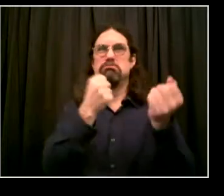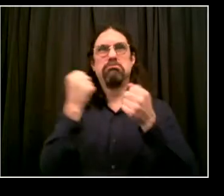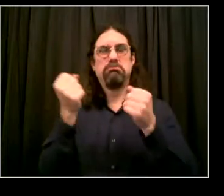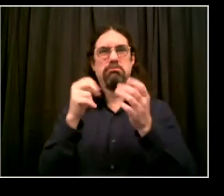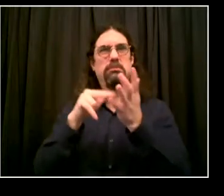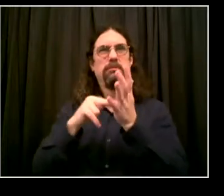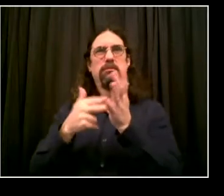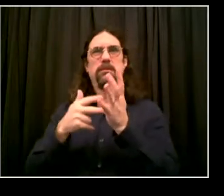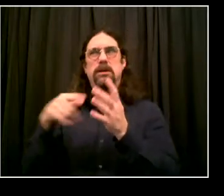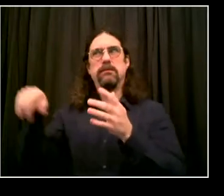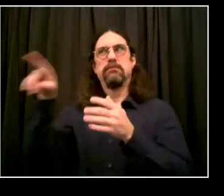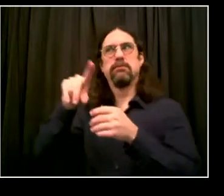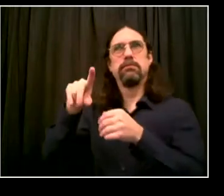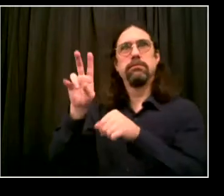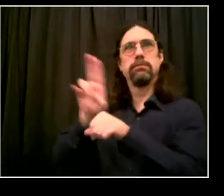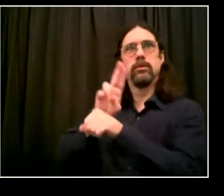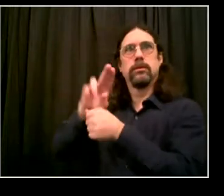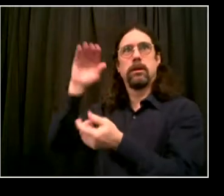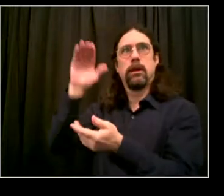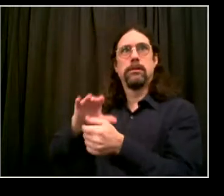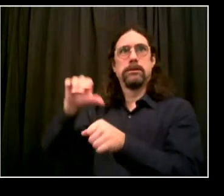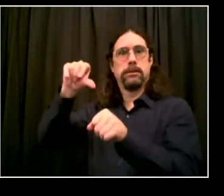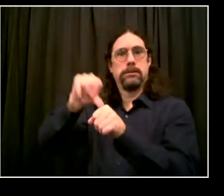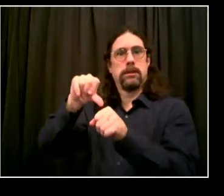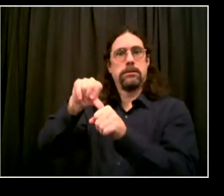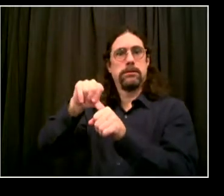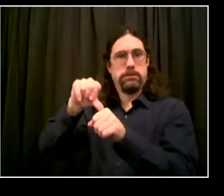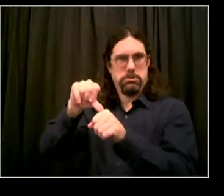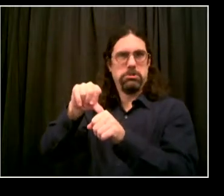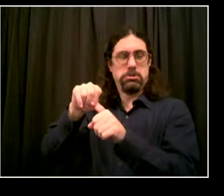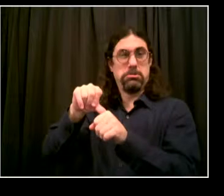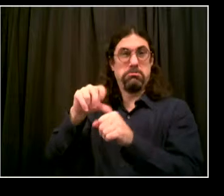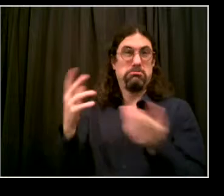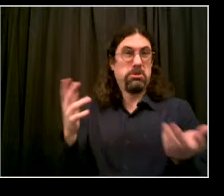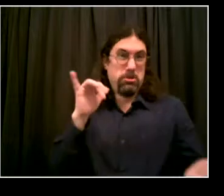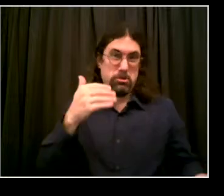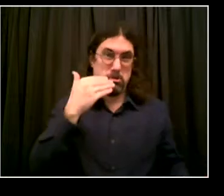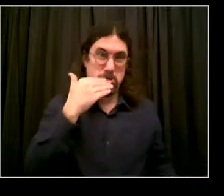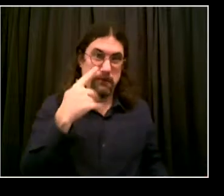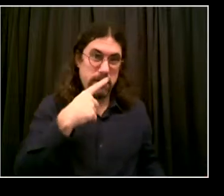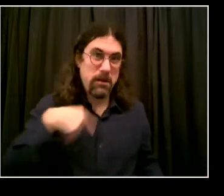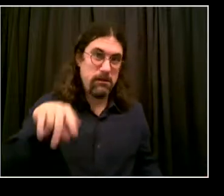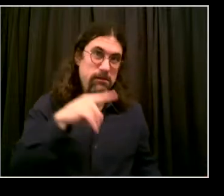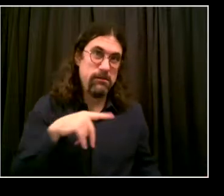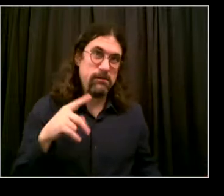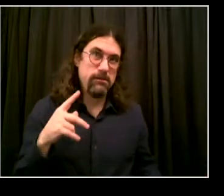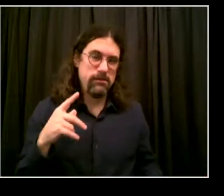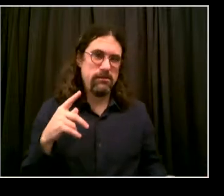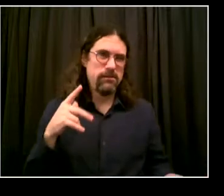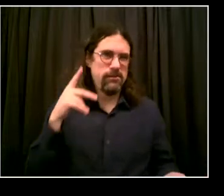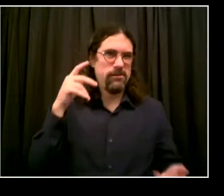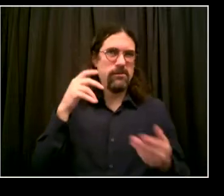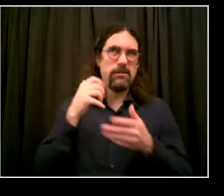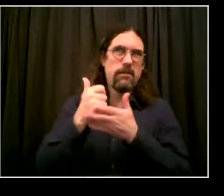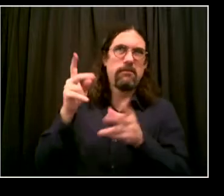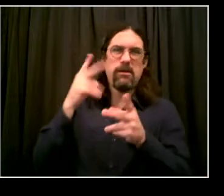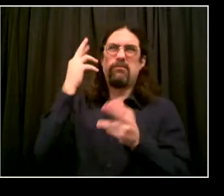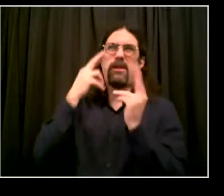CARS, THAT IS ACTUALLY ADDED TO THEIR PENSION PERSPECTIVE. FROM THE ENVIRONMENTAL